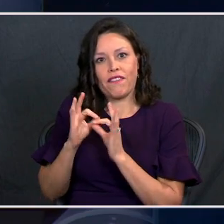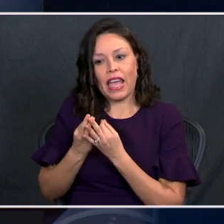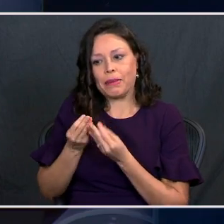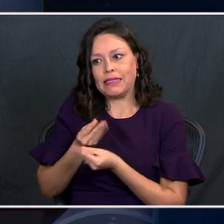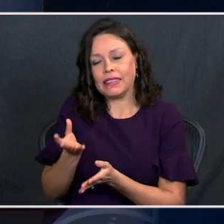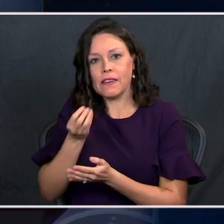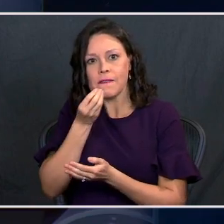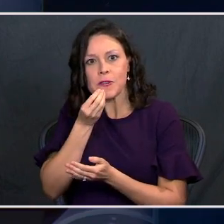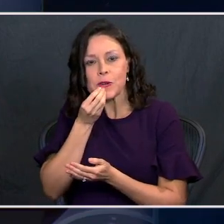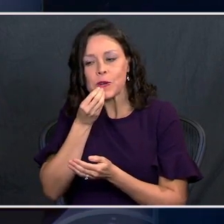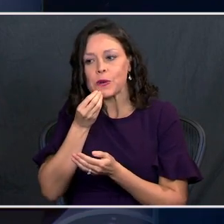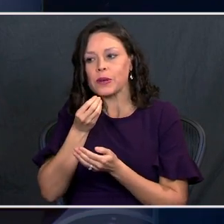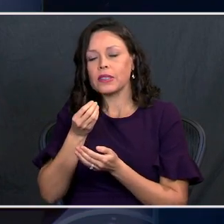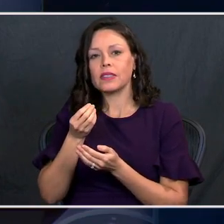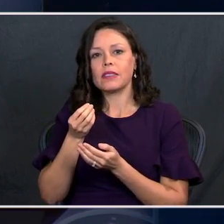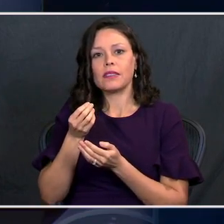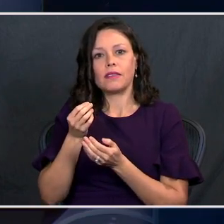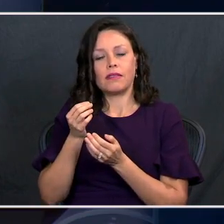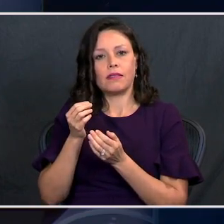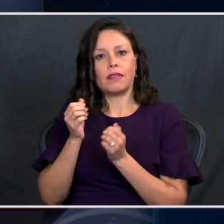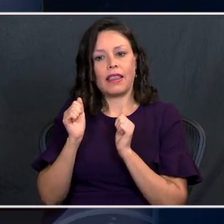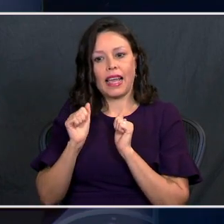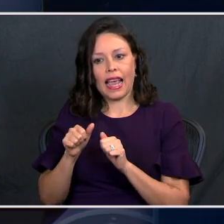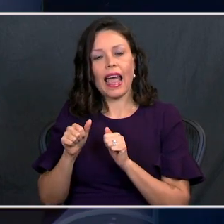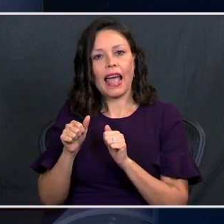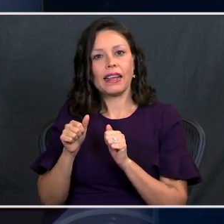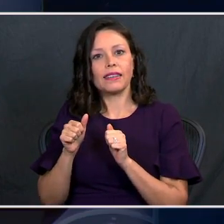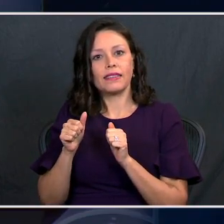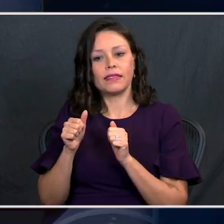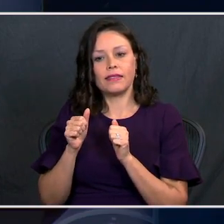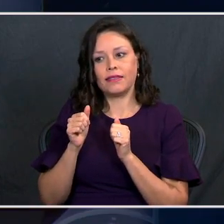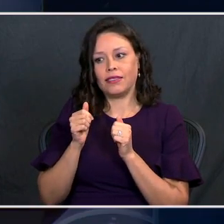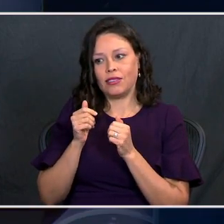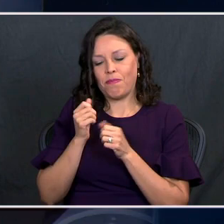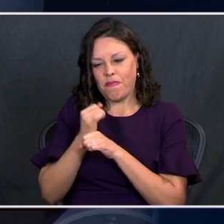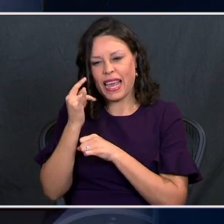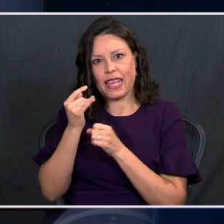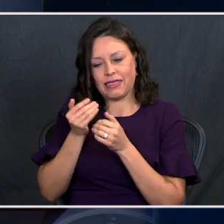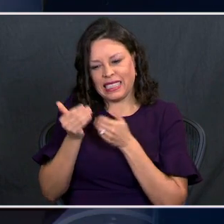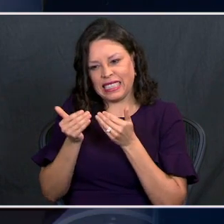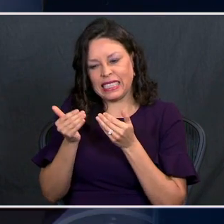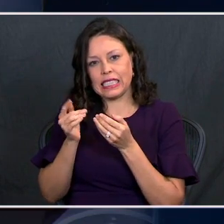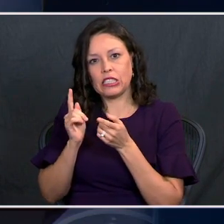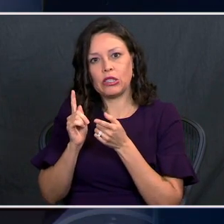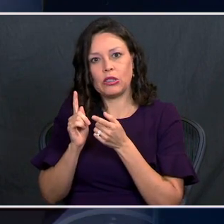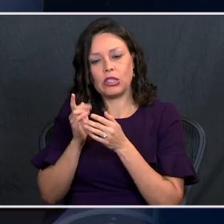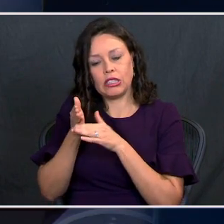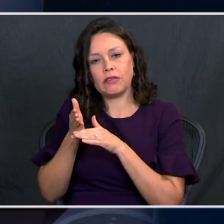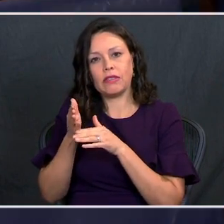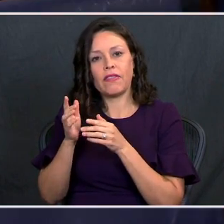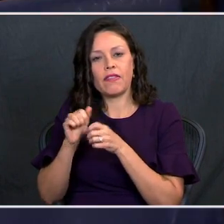that their kids are eating, that they can get -- that they have the bridge needed to get to the other side of the pandemic. The Press: Okay. And then just quickly: